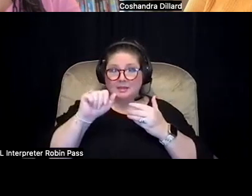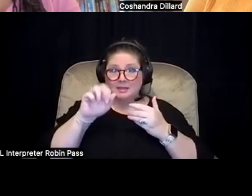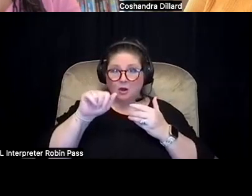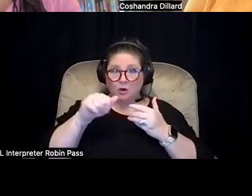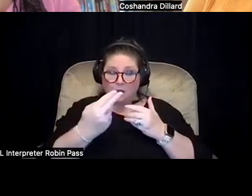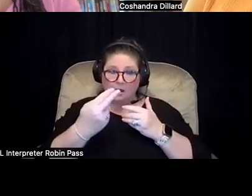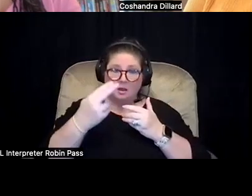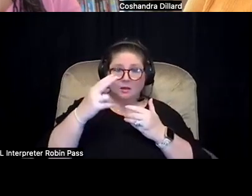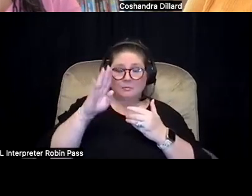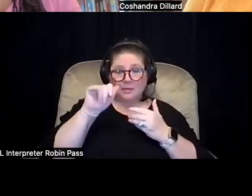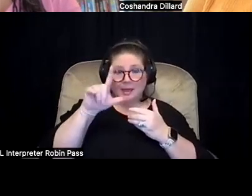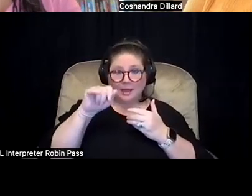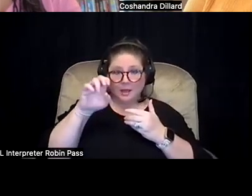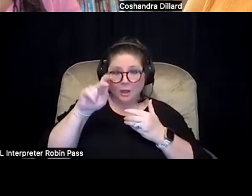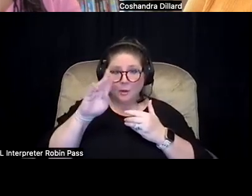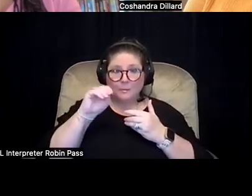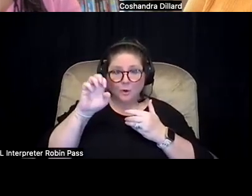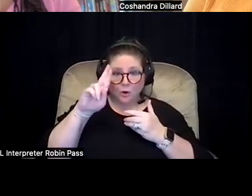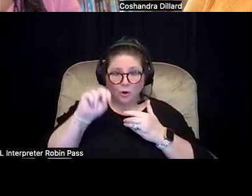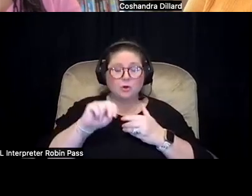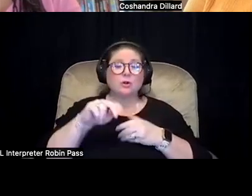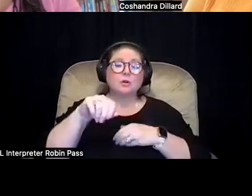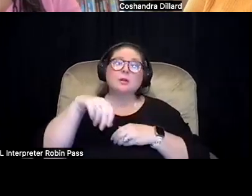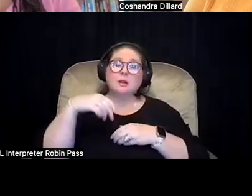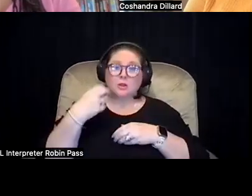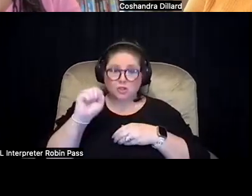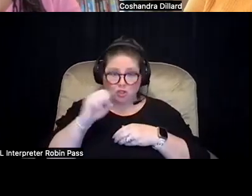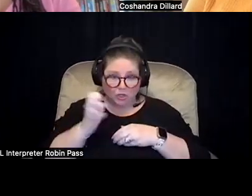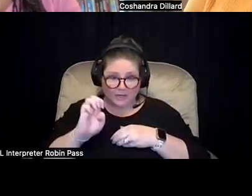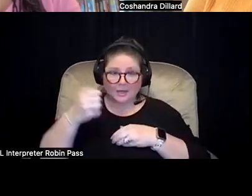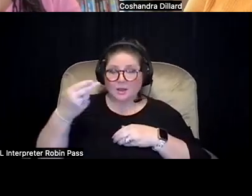i am the associate director for learning in schools at learning for justice which is a project